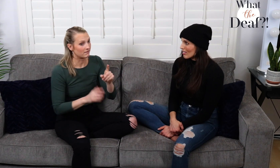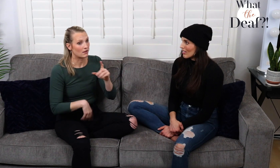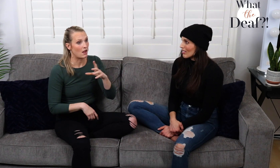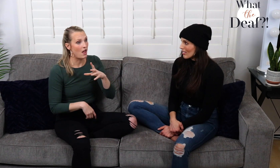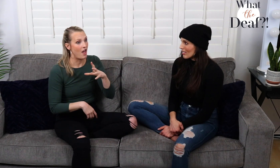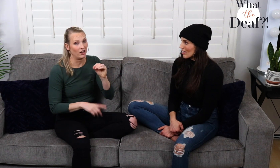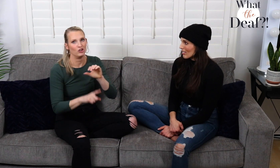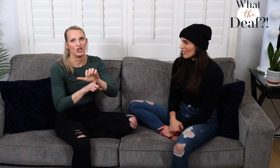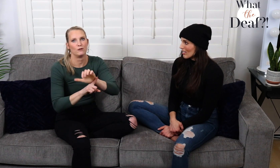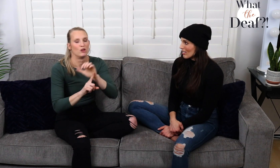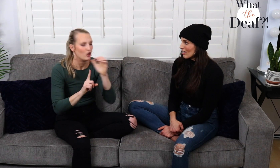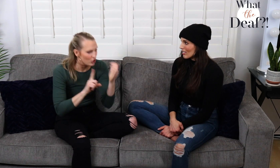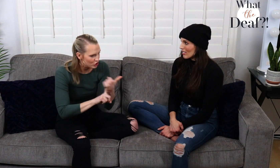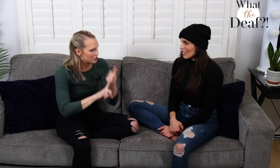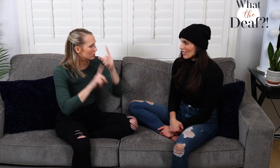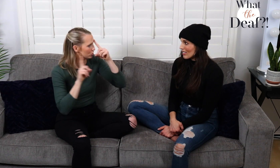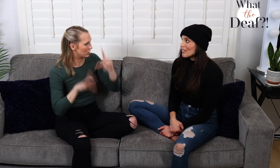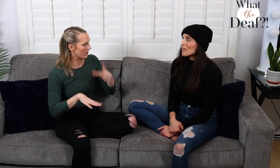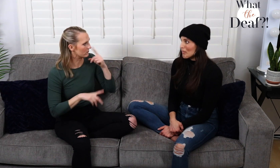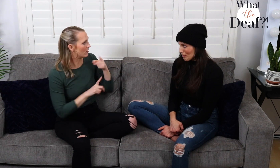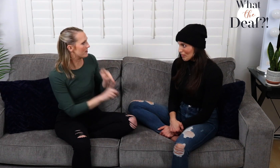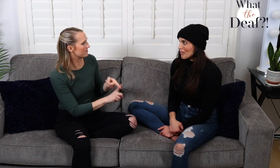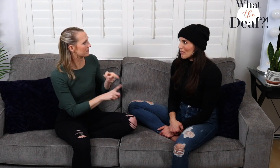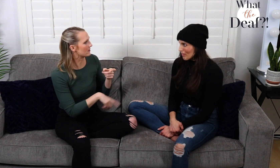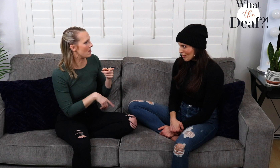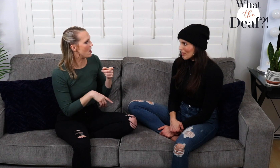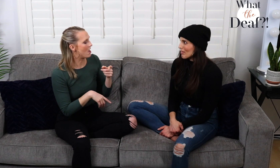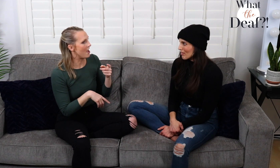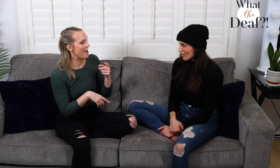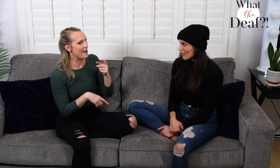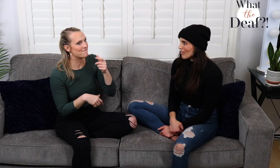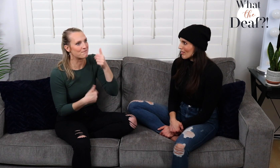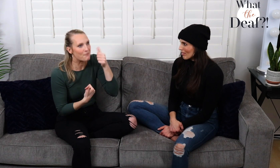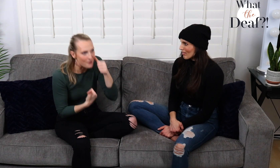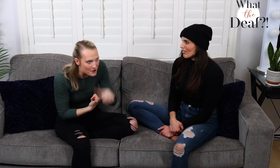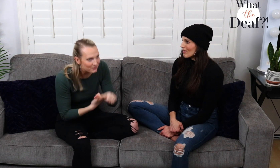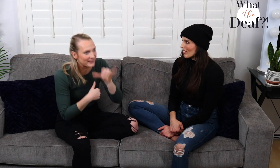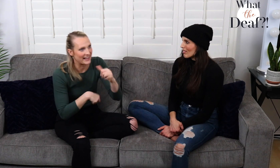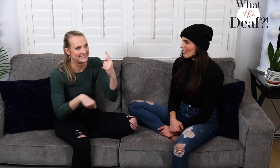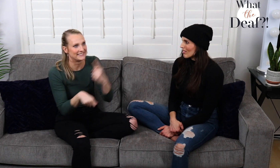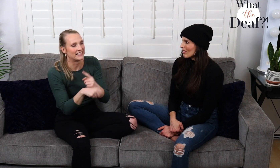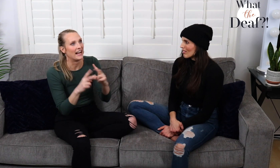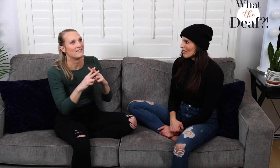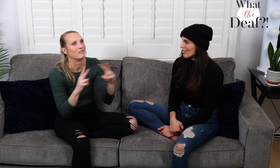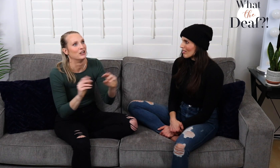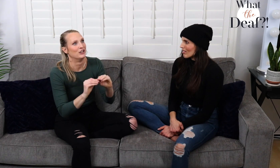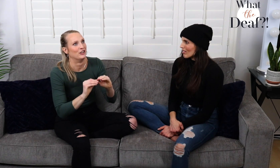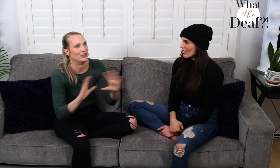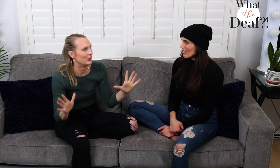and it was an absolute culture shock for him. And I remember it to this day very well and I was